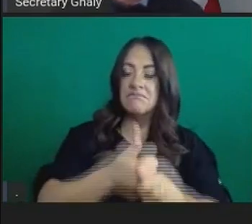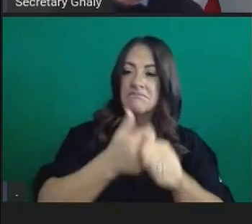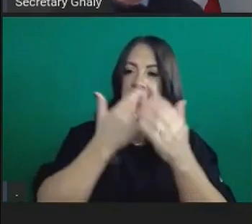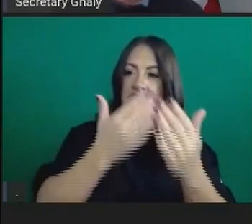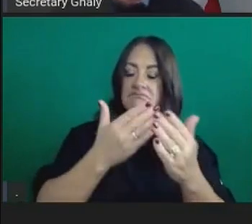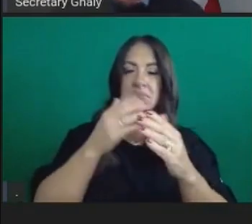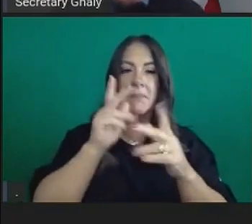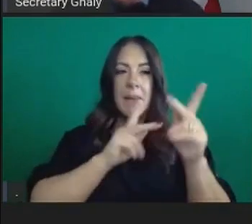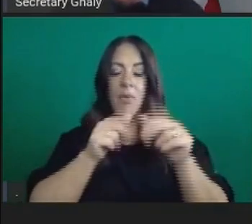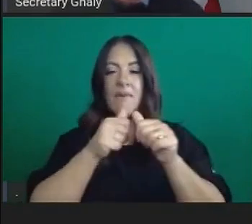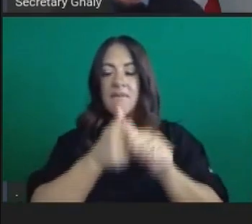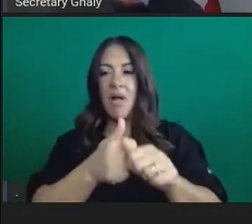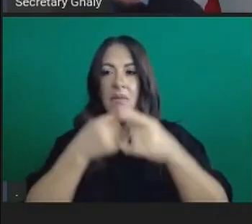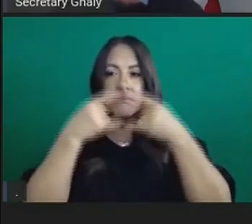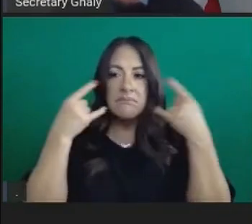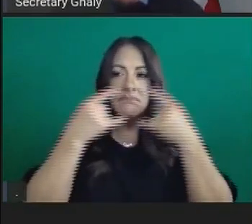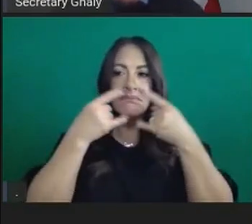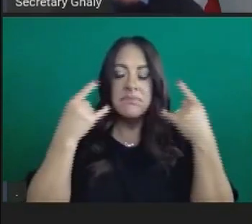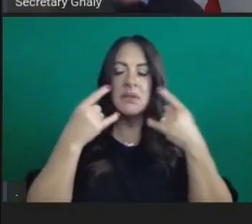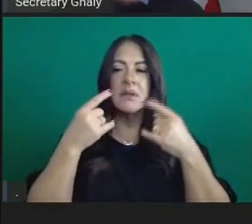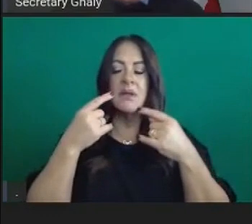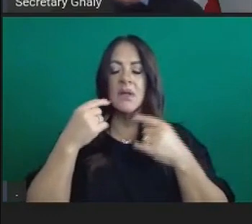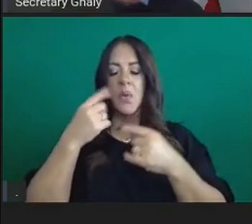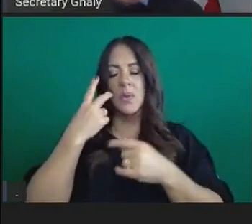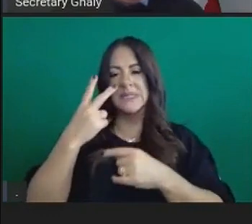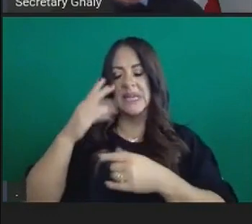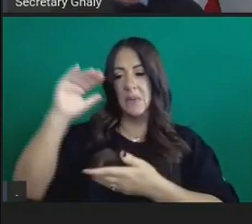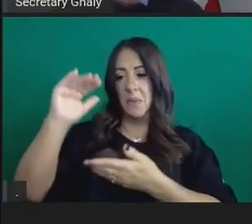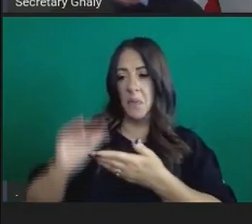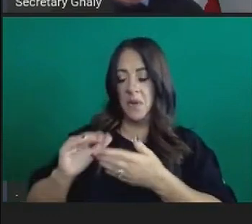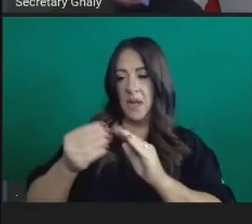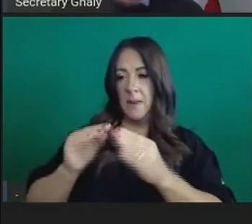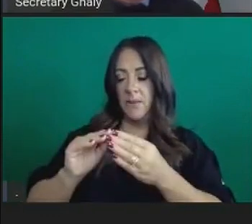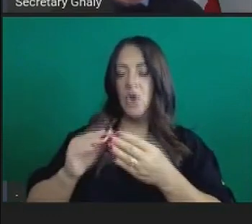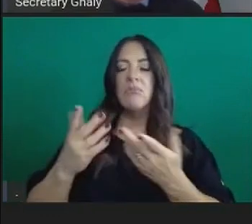AS WELL AS FACTORS AROUND OUR STAY AT HOME ORDER, OUR ABILITY